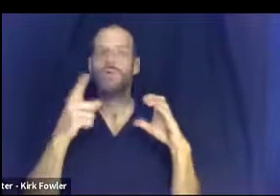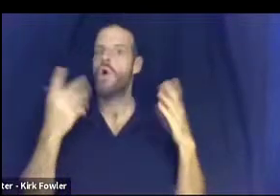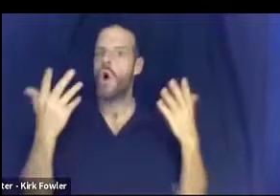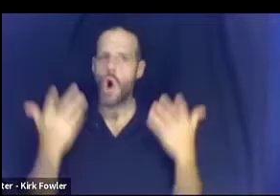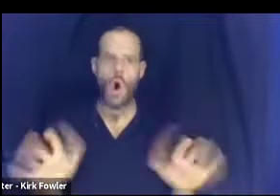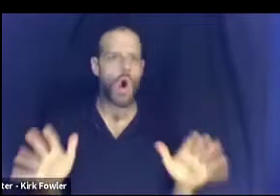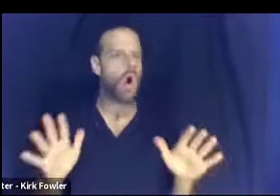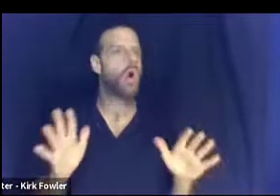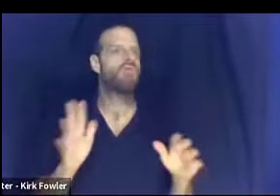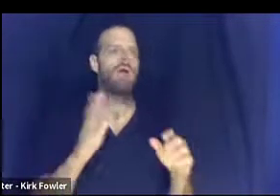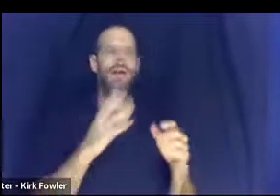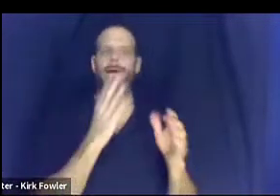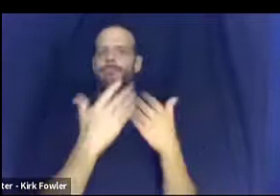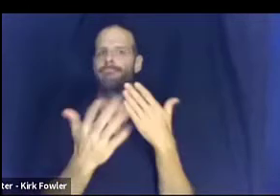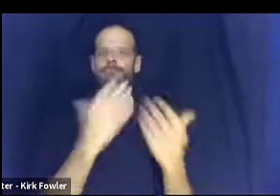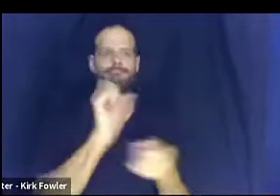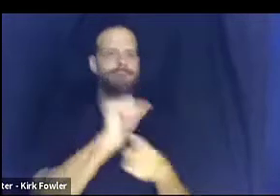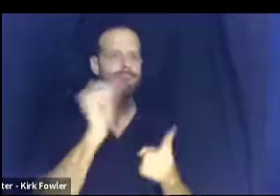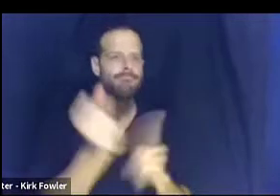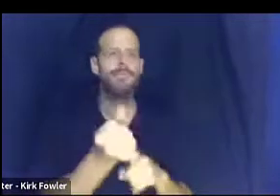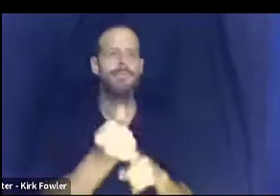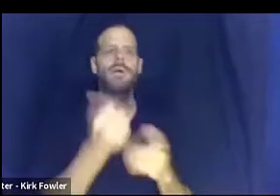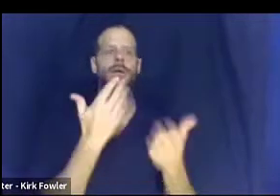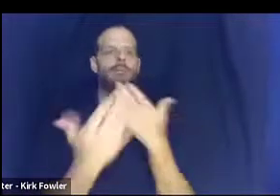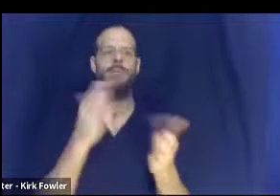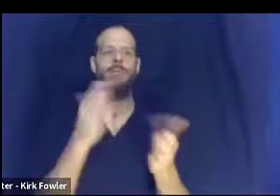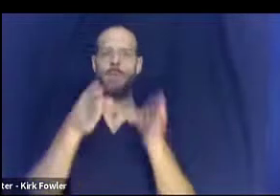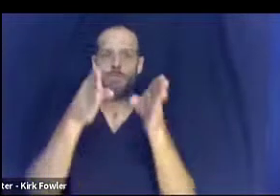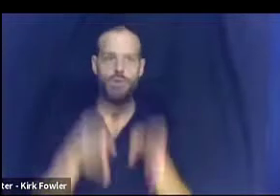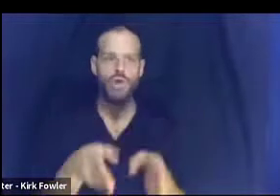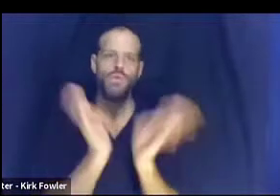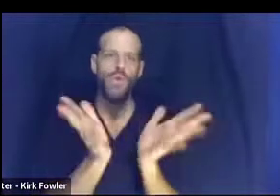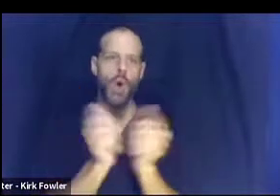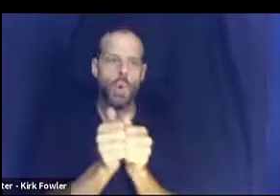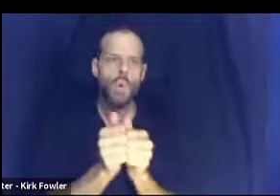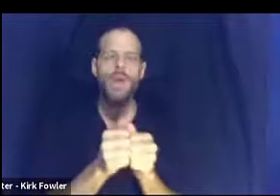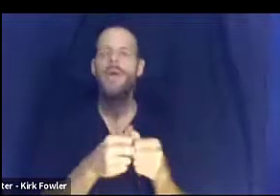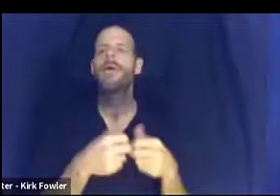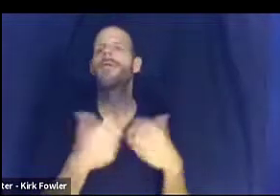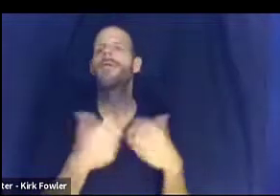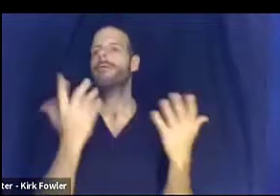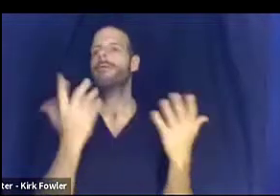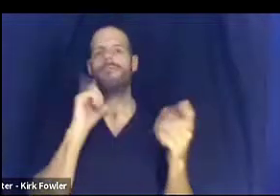across communication partners for a variety of purposes and functions,